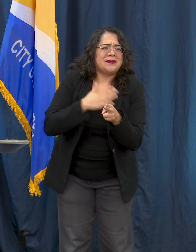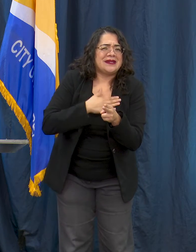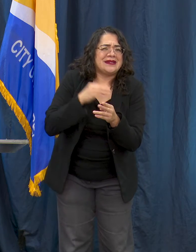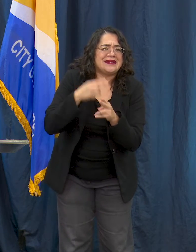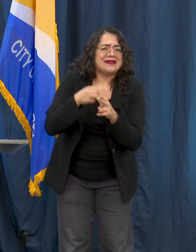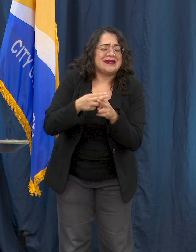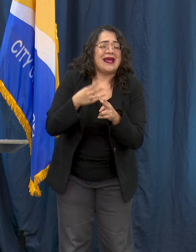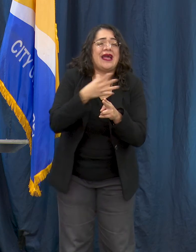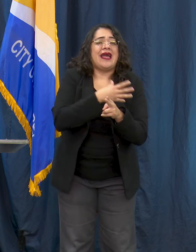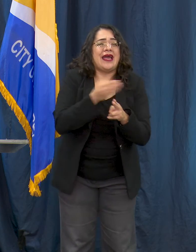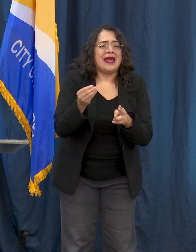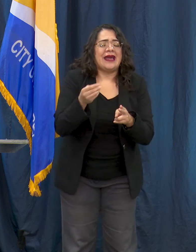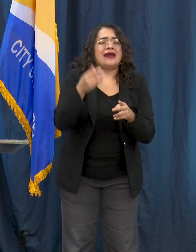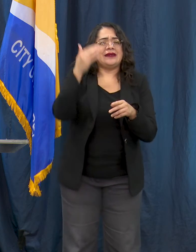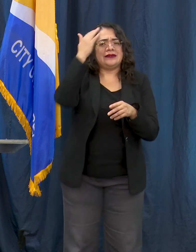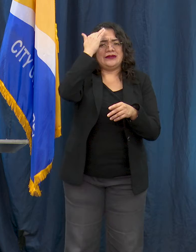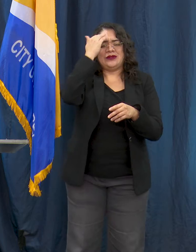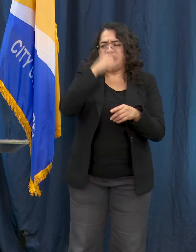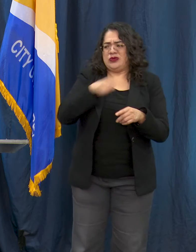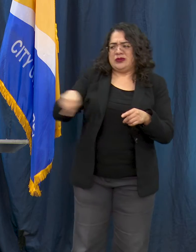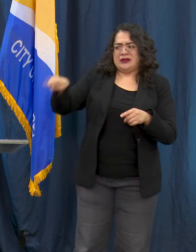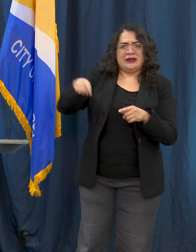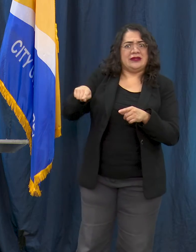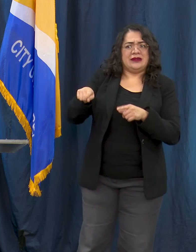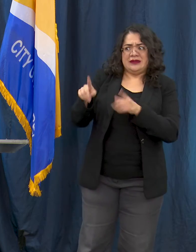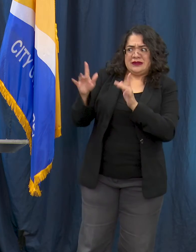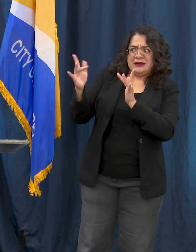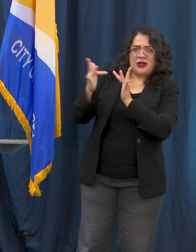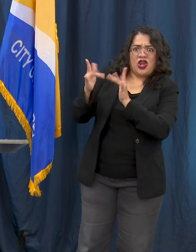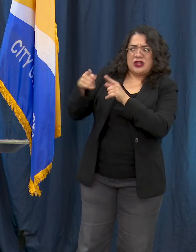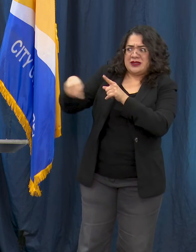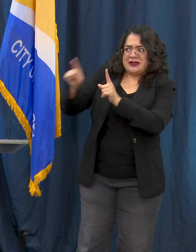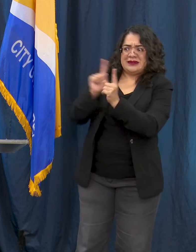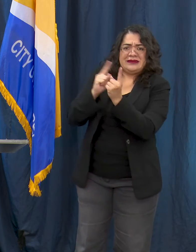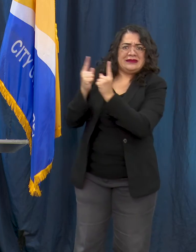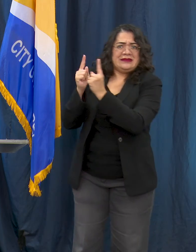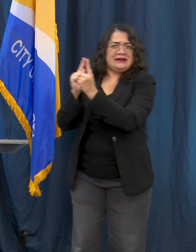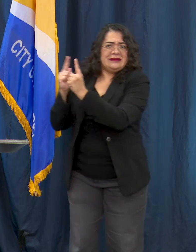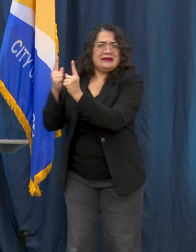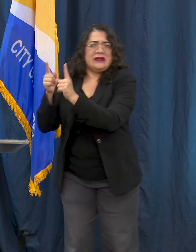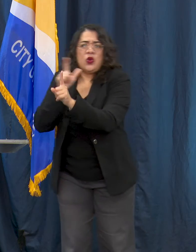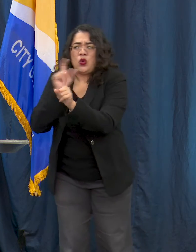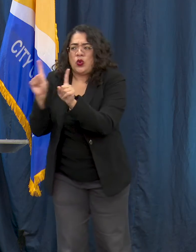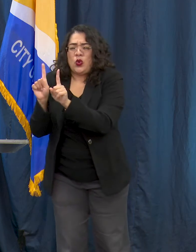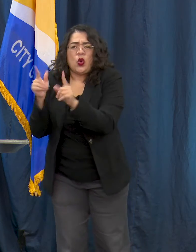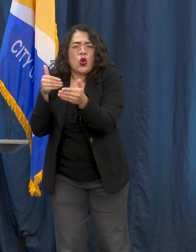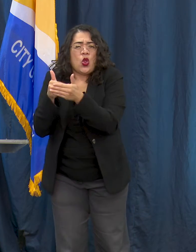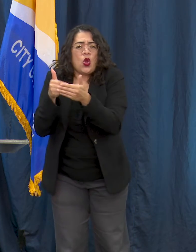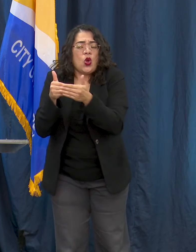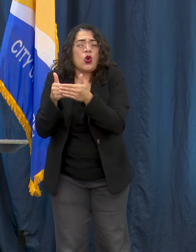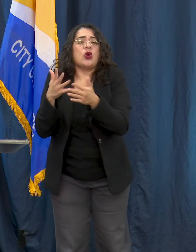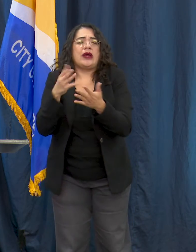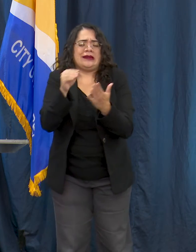around, and be able to quarantine as quickly as possible so that we're not going out and it's not being expanded further so we ask you to